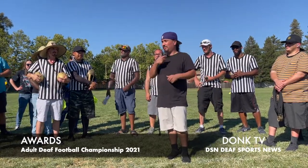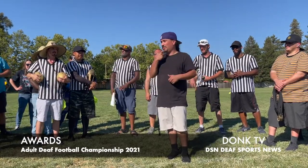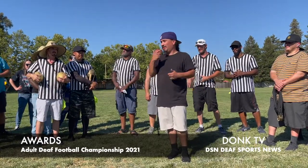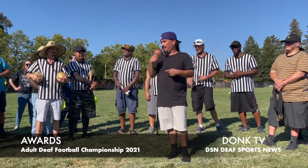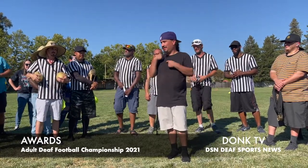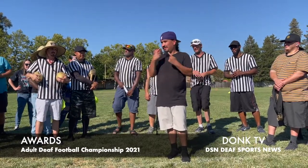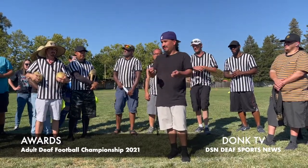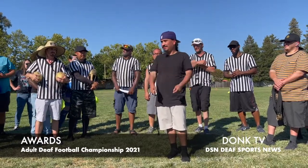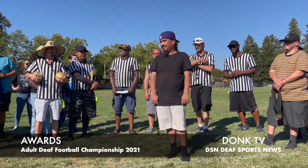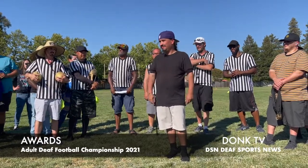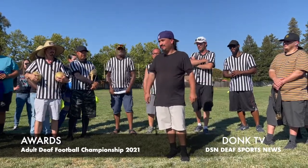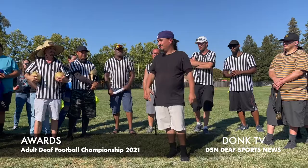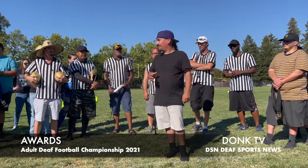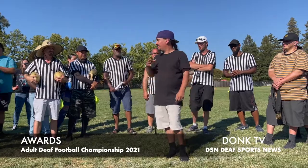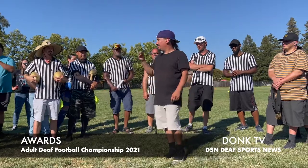Tough game, Most tense game I've seen.